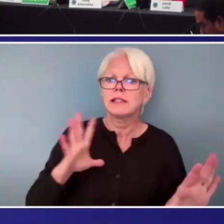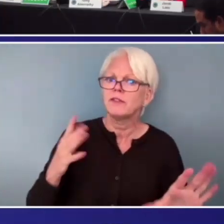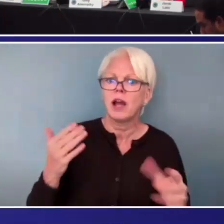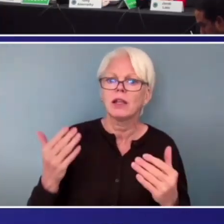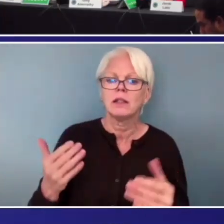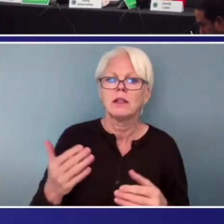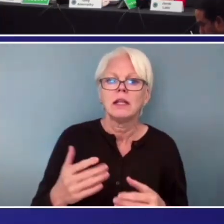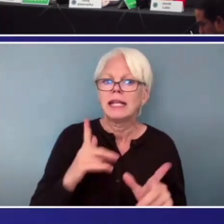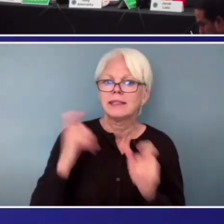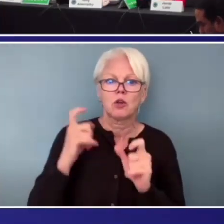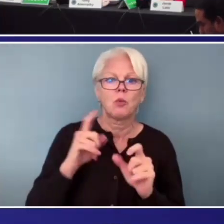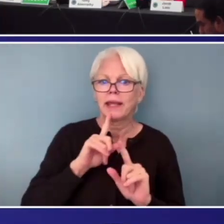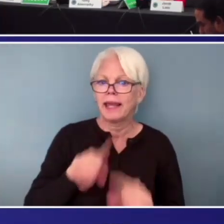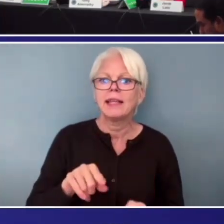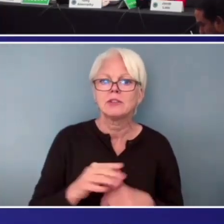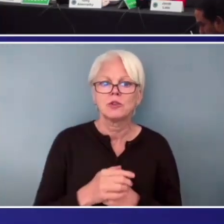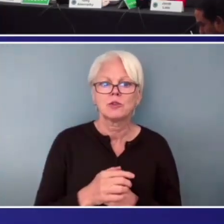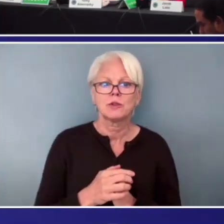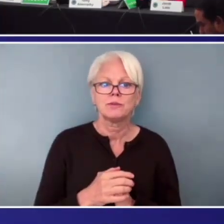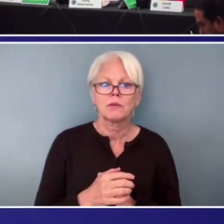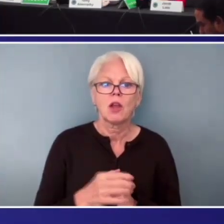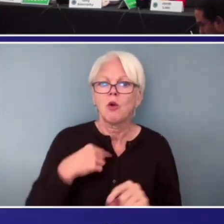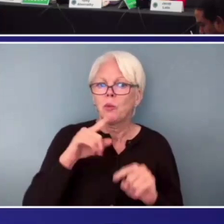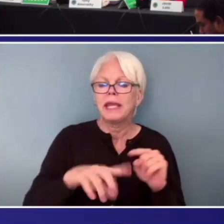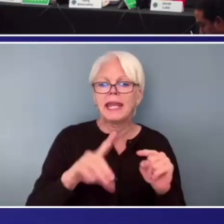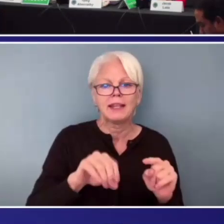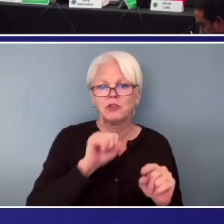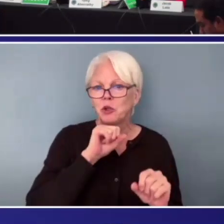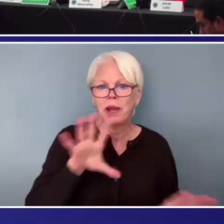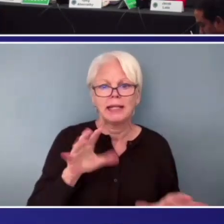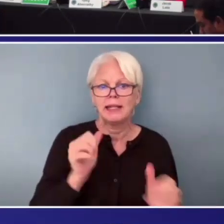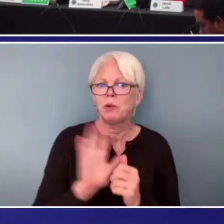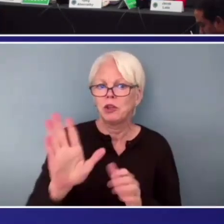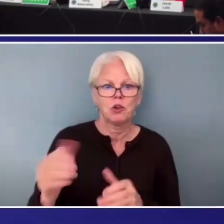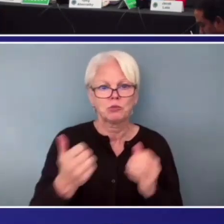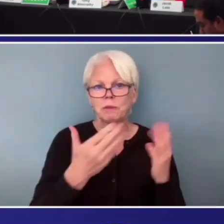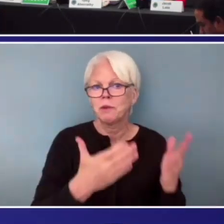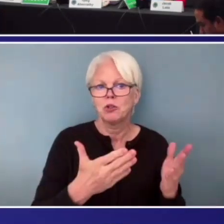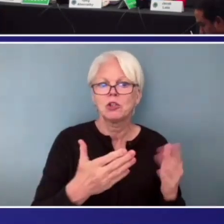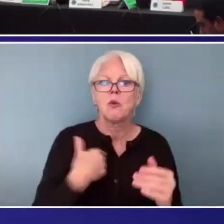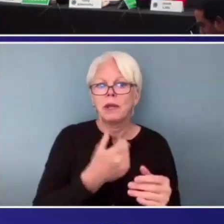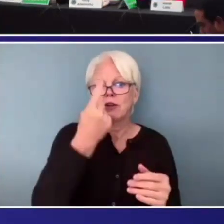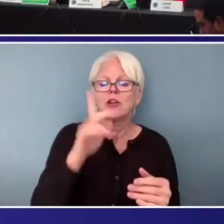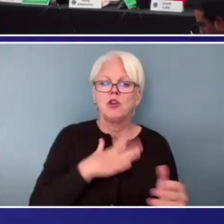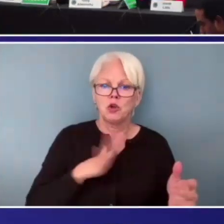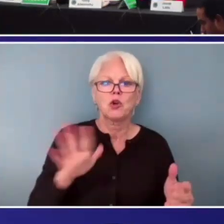quick answer. So we can't do anything with your proposal. We understand the concern that you're trying to get at. We read that